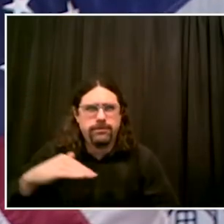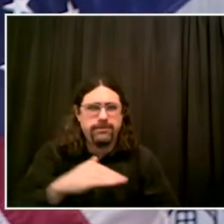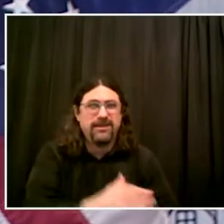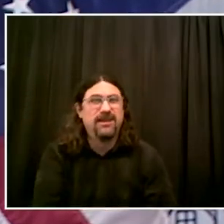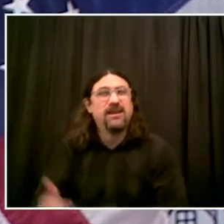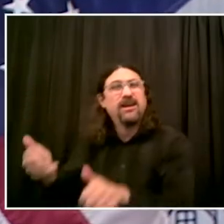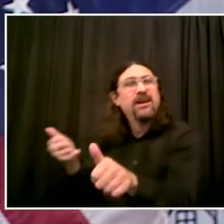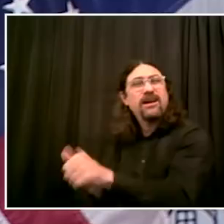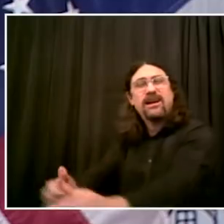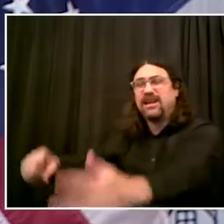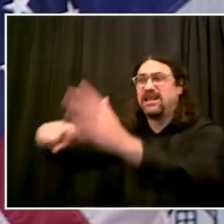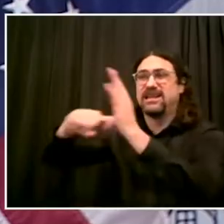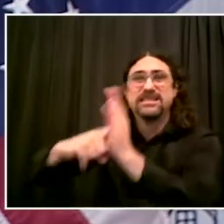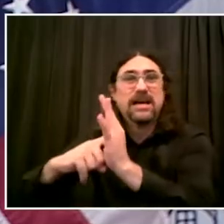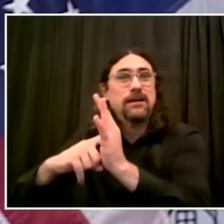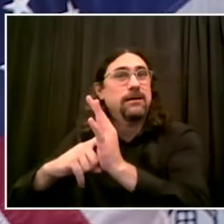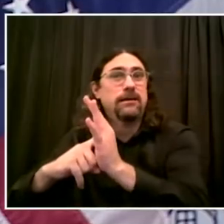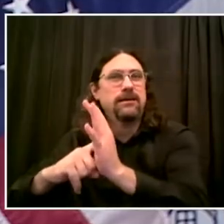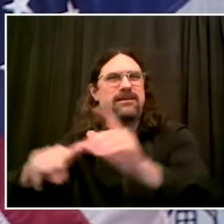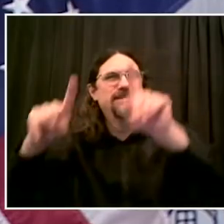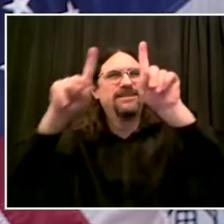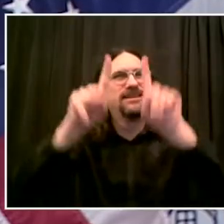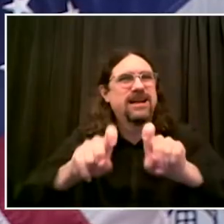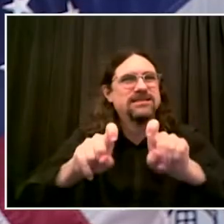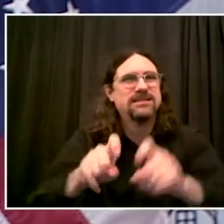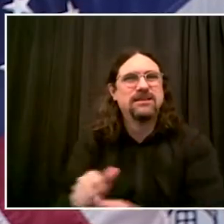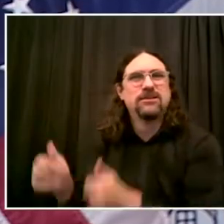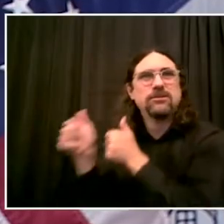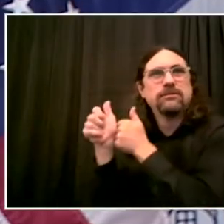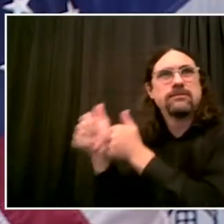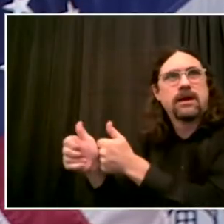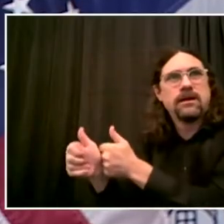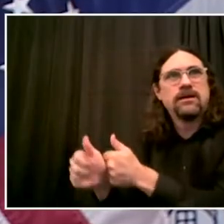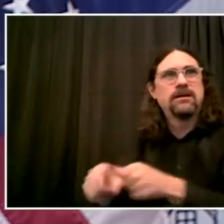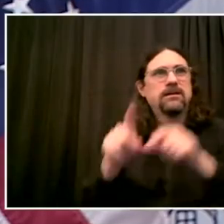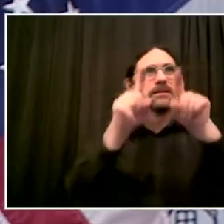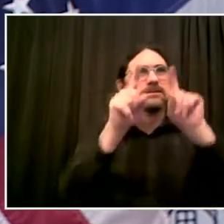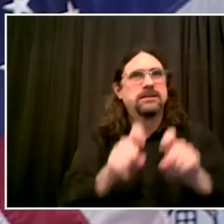EXAMPLES FROM AROUND HTE